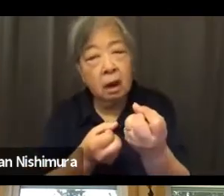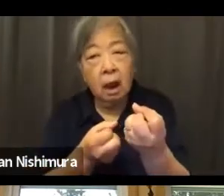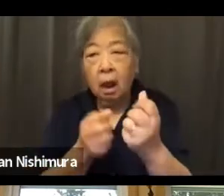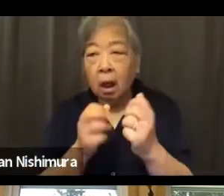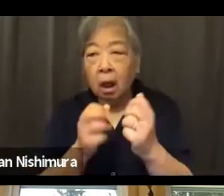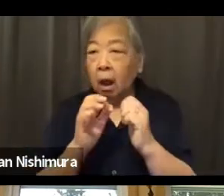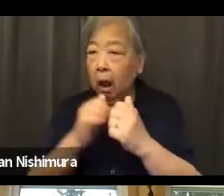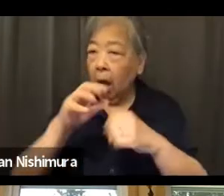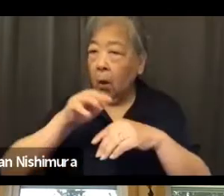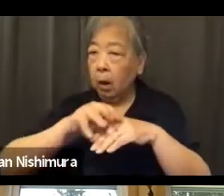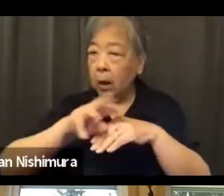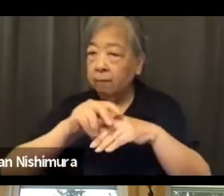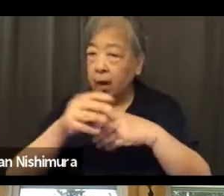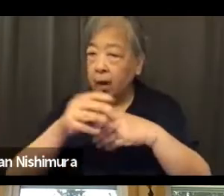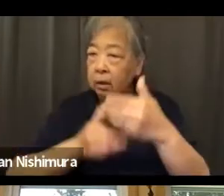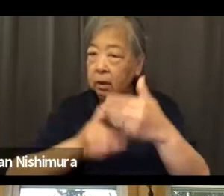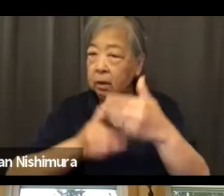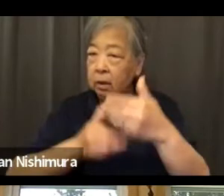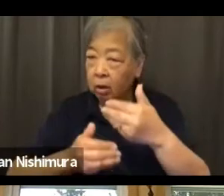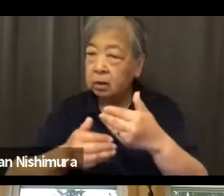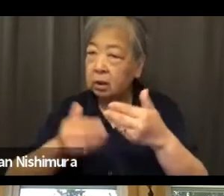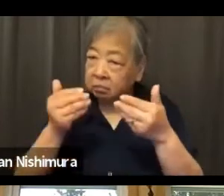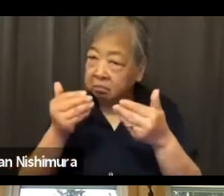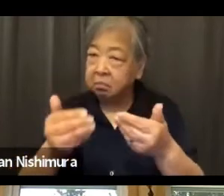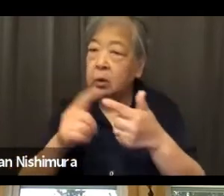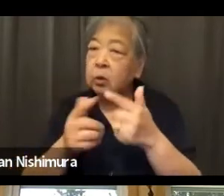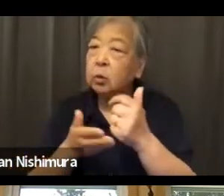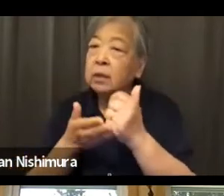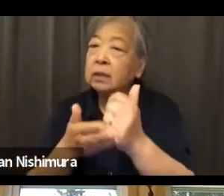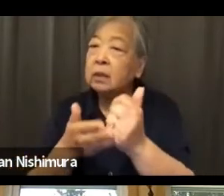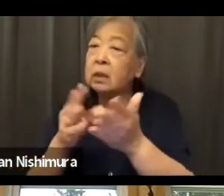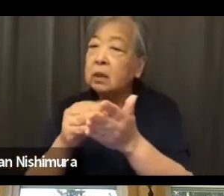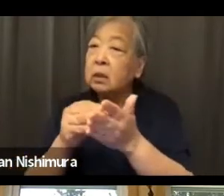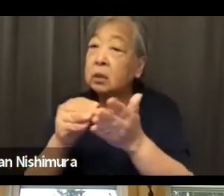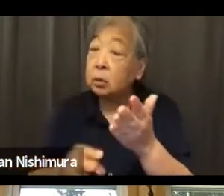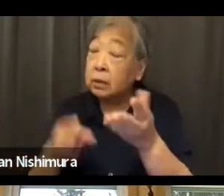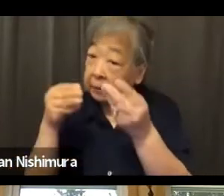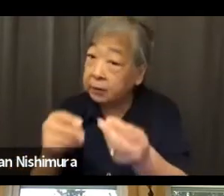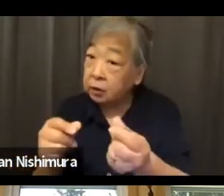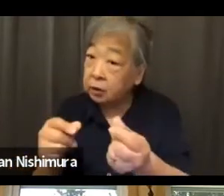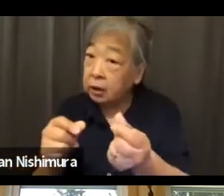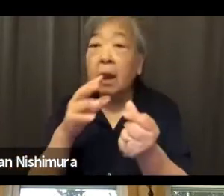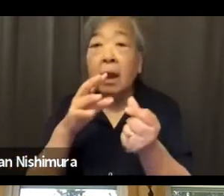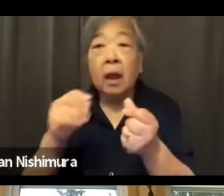process will proceed to assist the student efficiently, and the advice to give the student